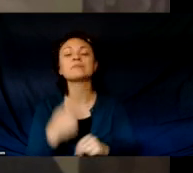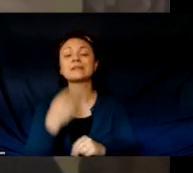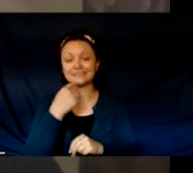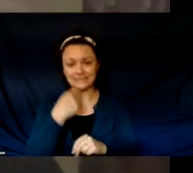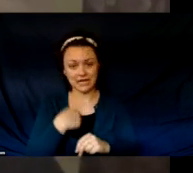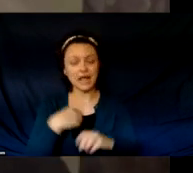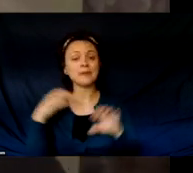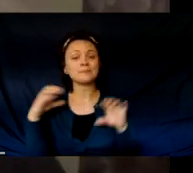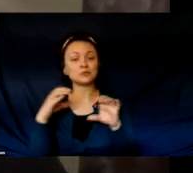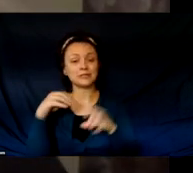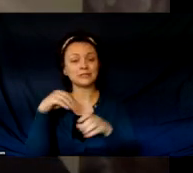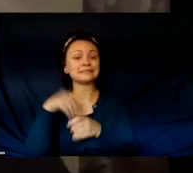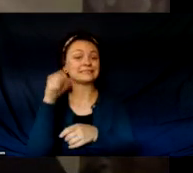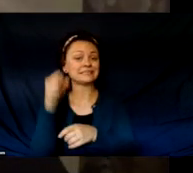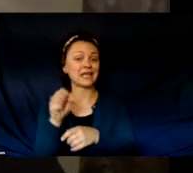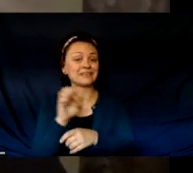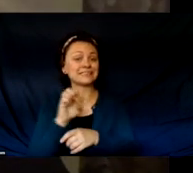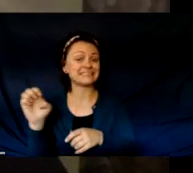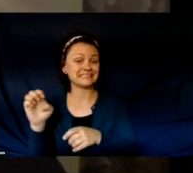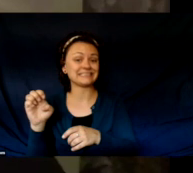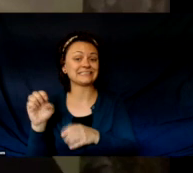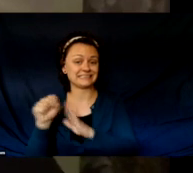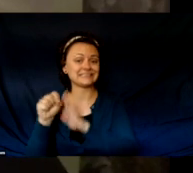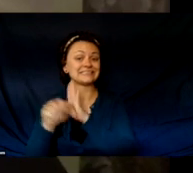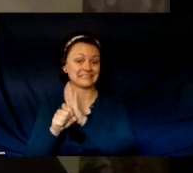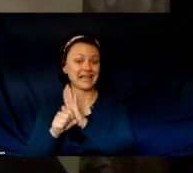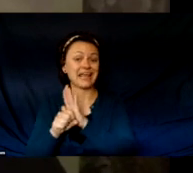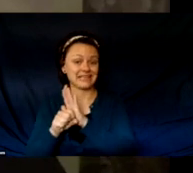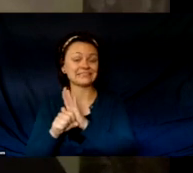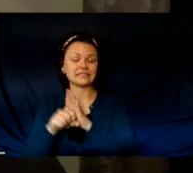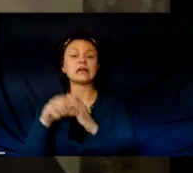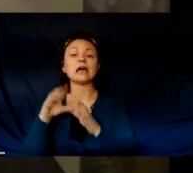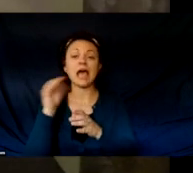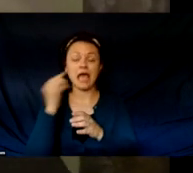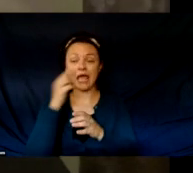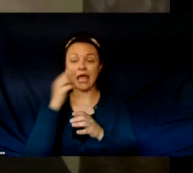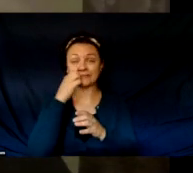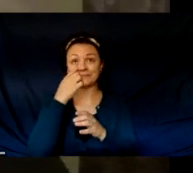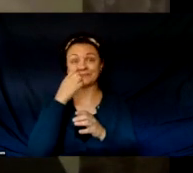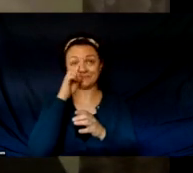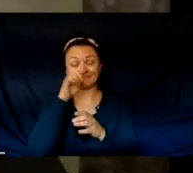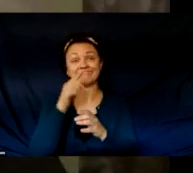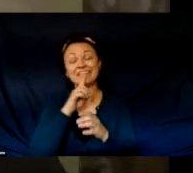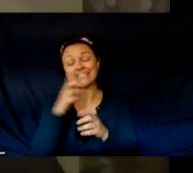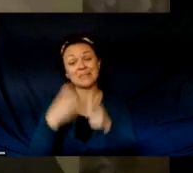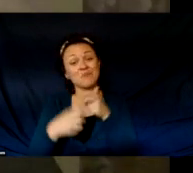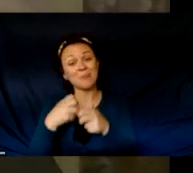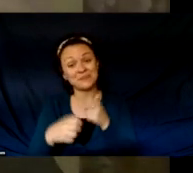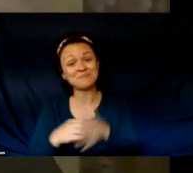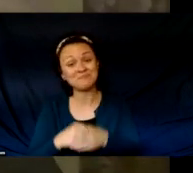and it is a problem there to use some words. But as people with disabilities,